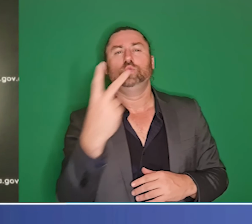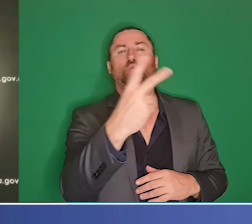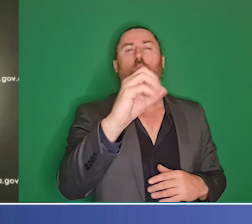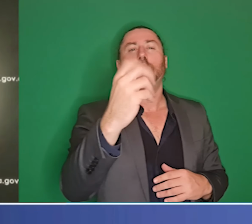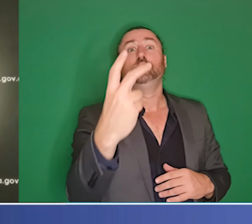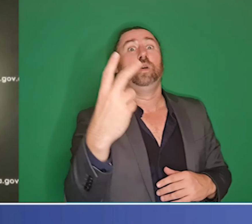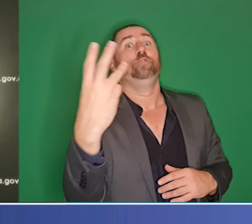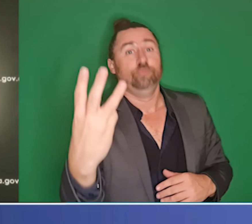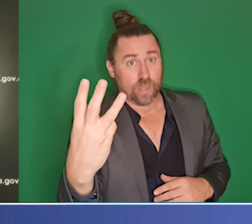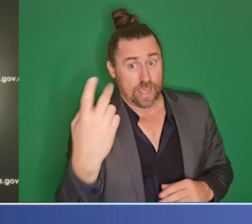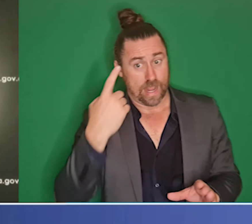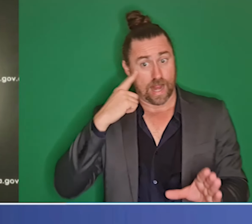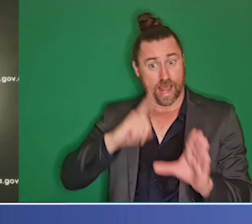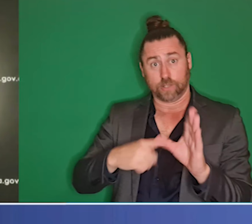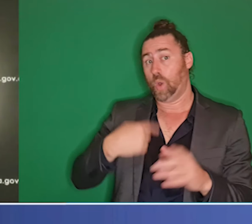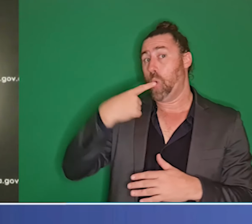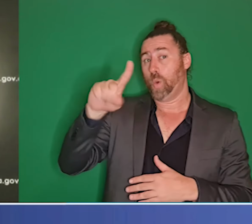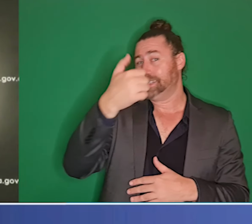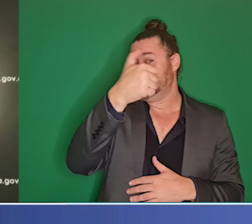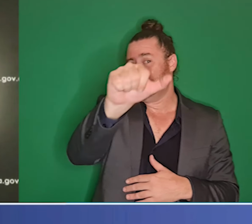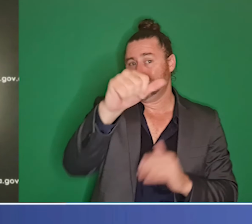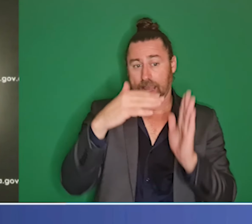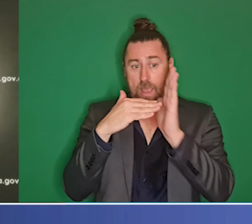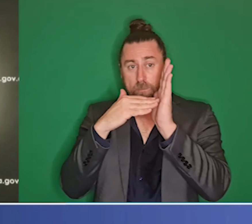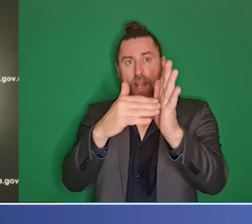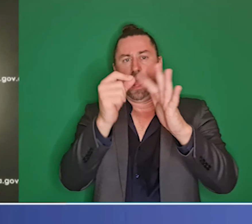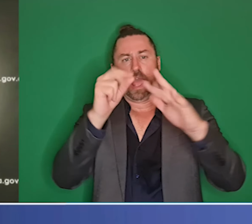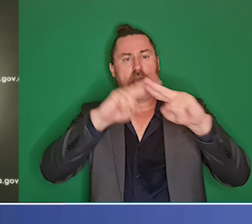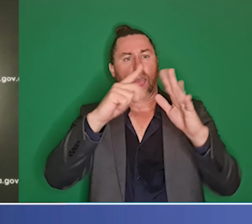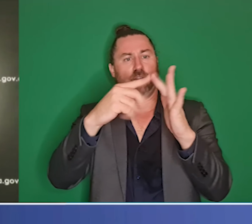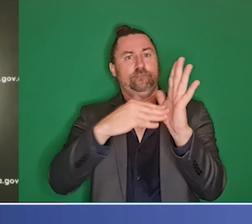we secured 60 million doses of Pfizer for 2022,